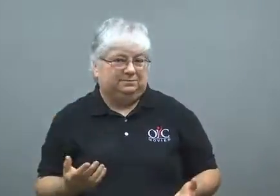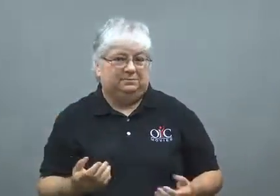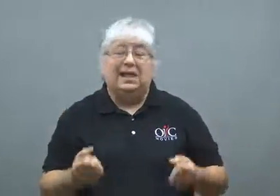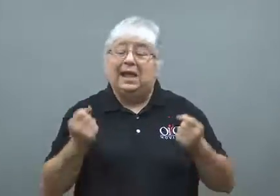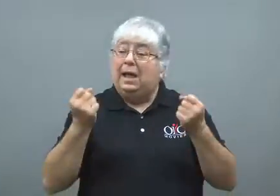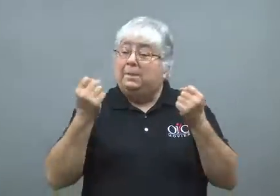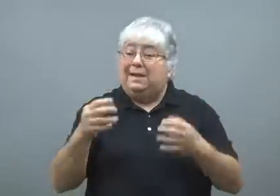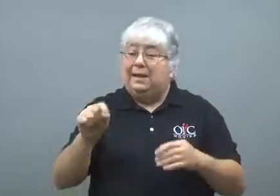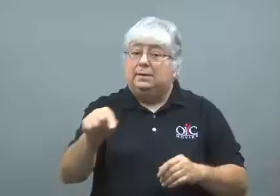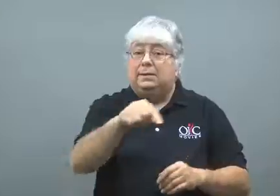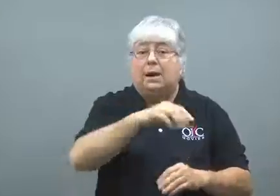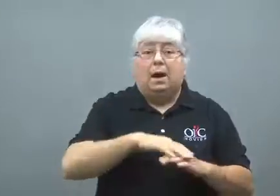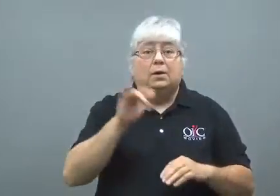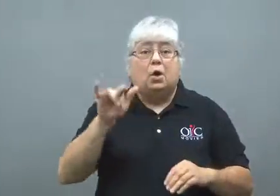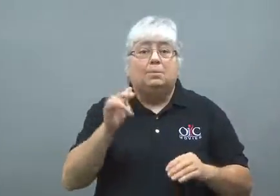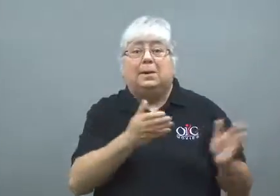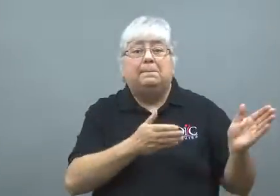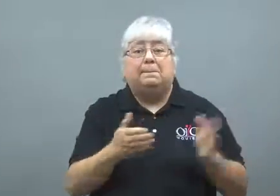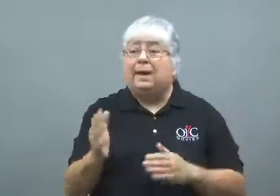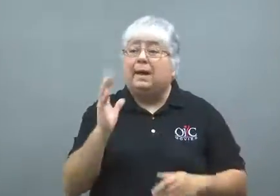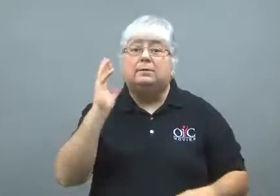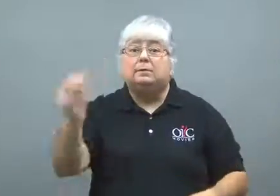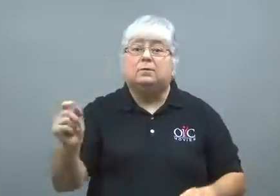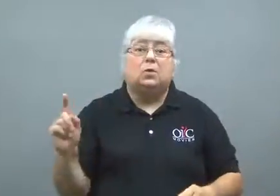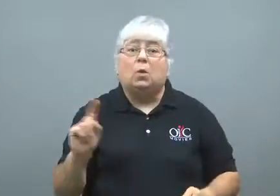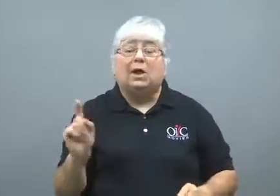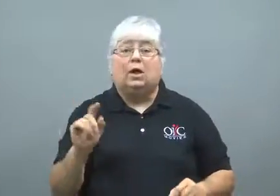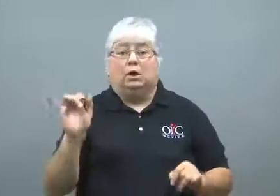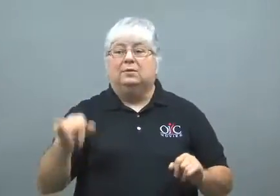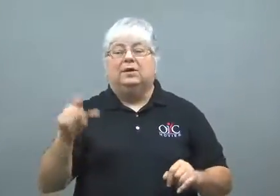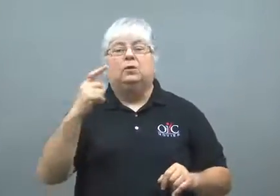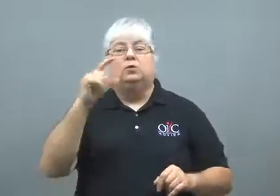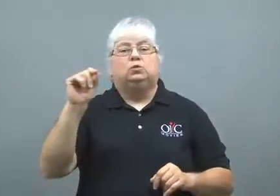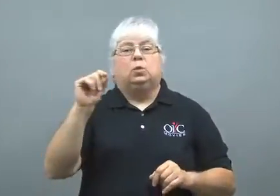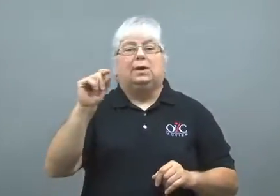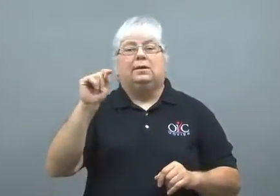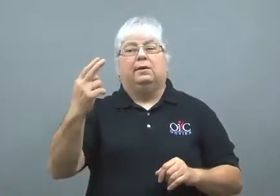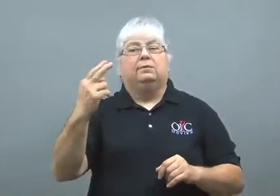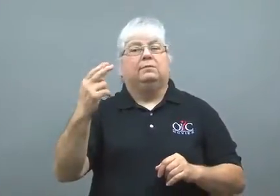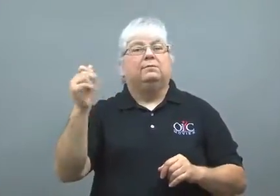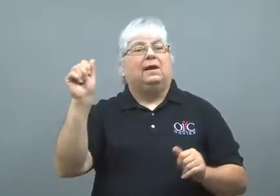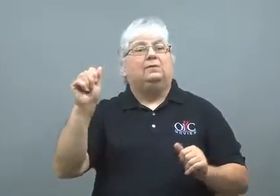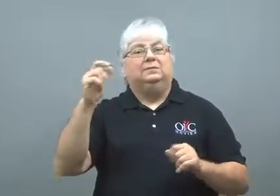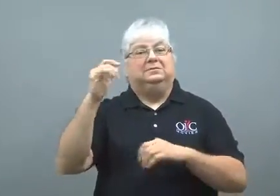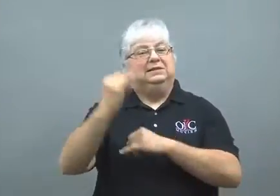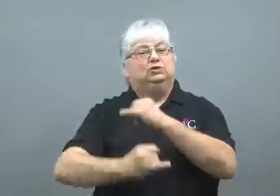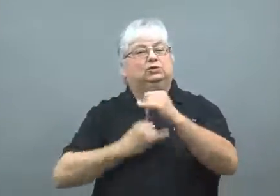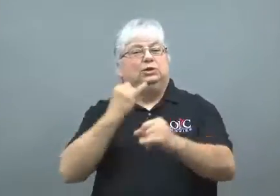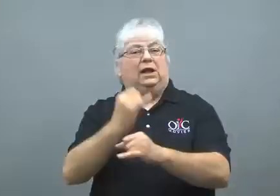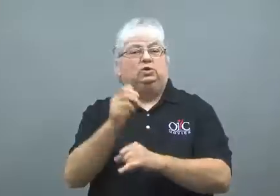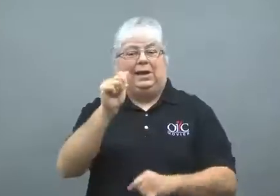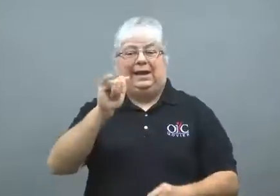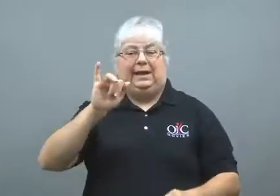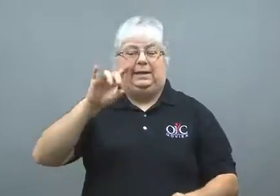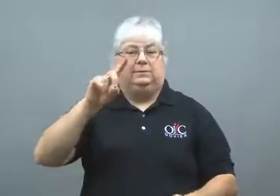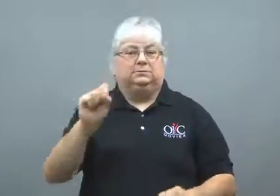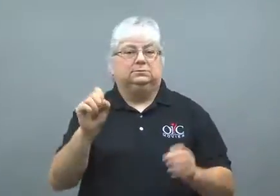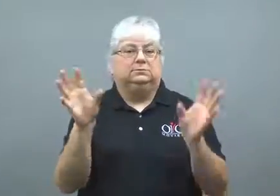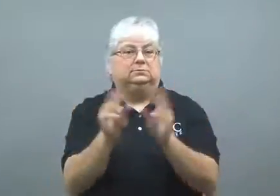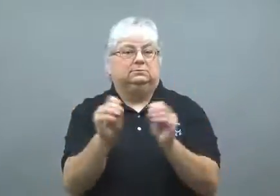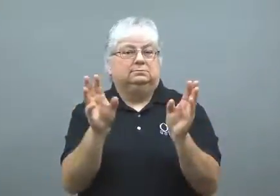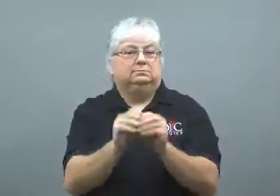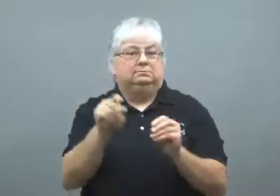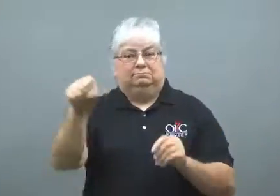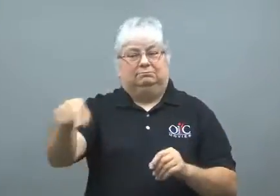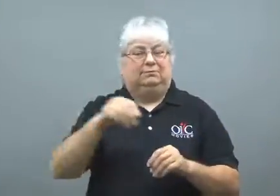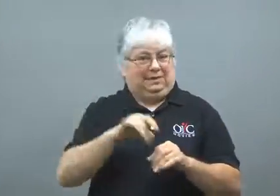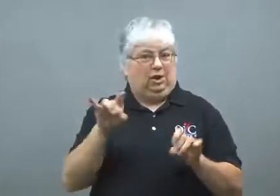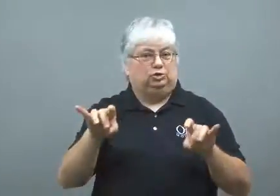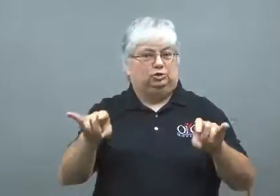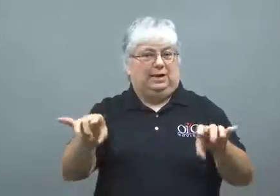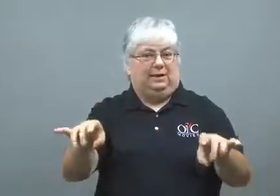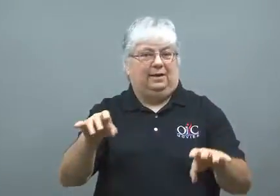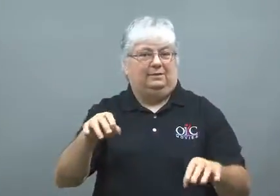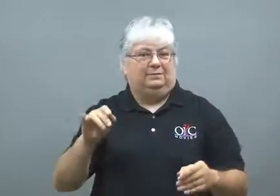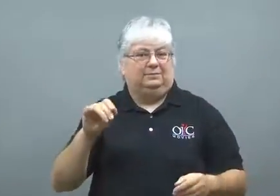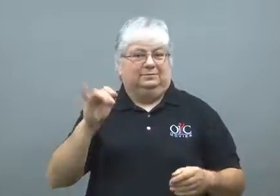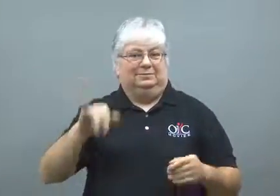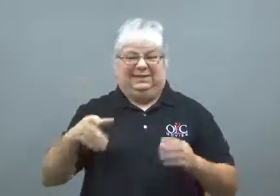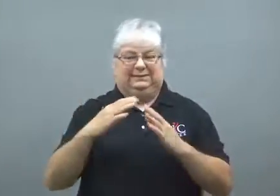Many were en route to the 20th International AIDS conference